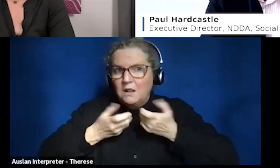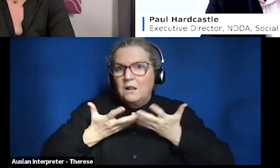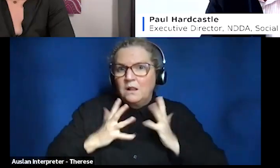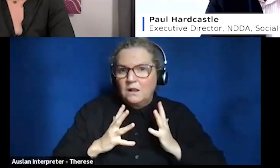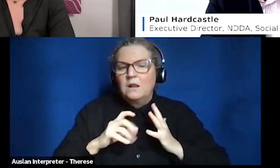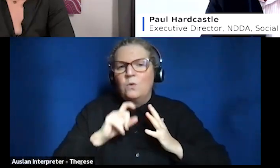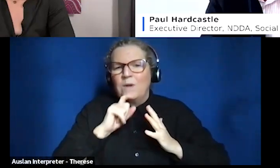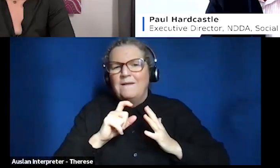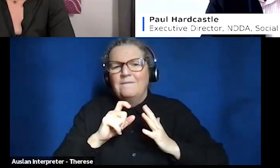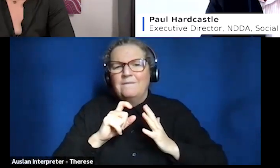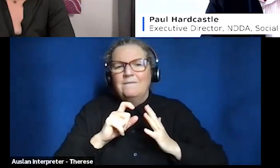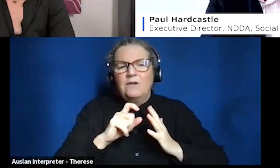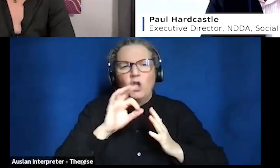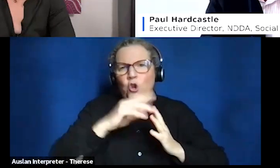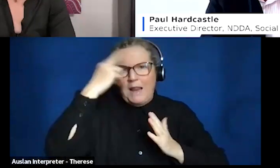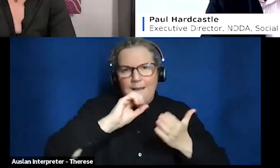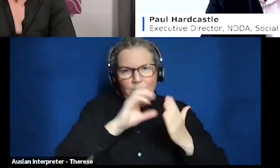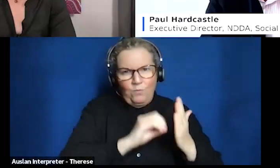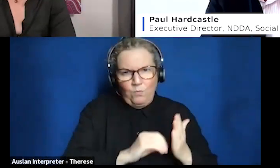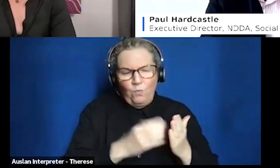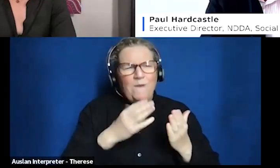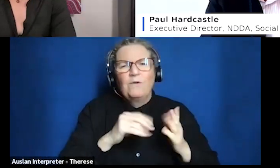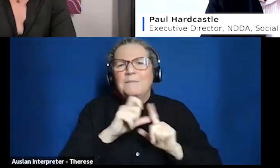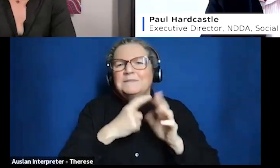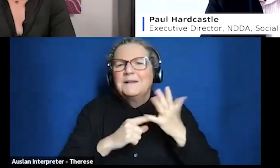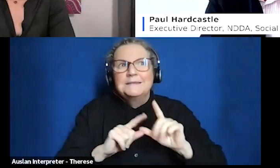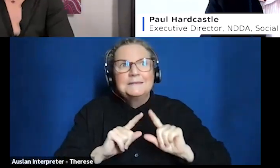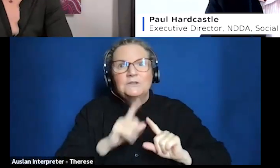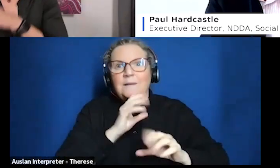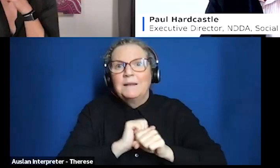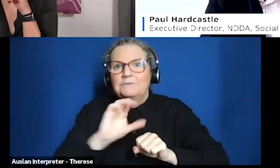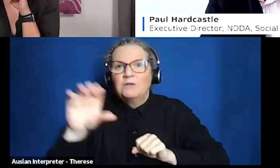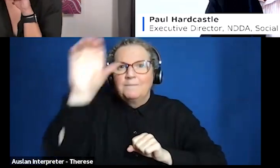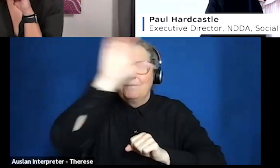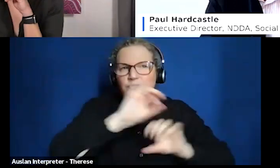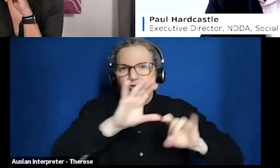from Australian State and Territory government agencies. When the asset is complete,